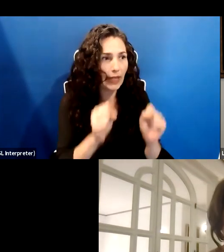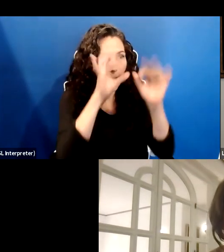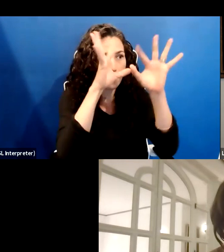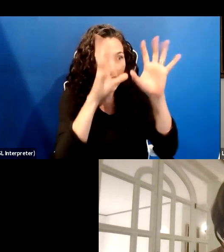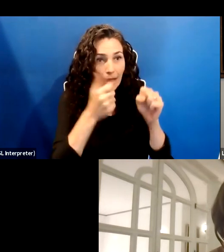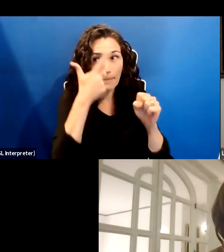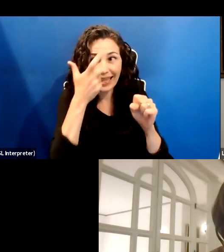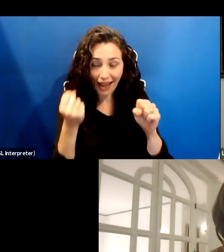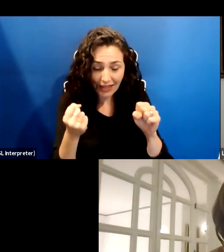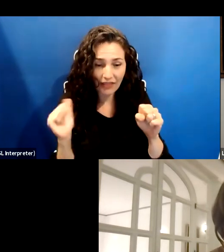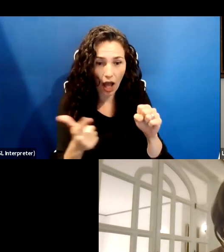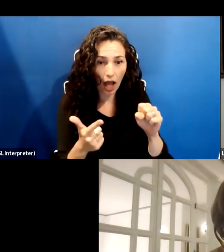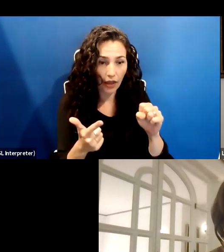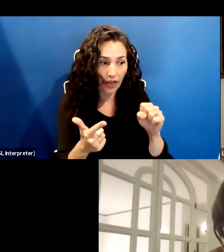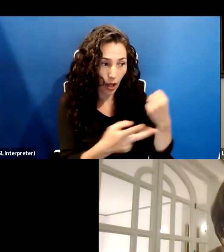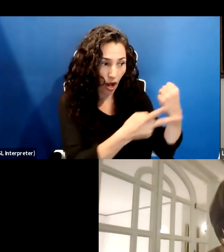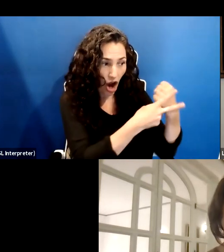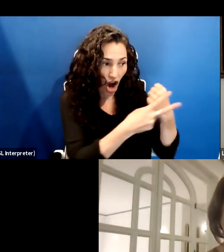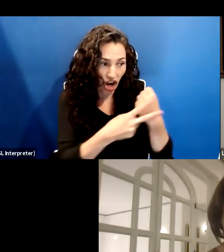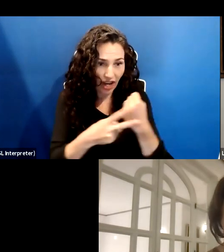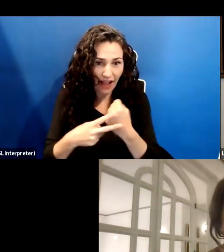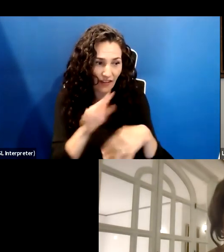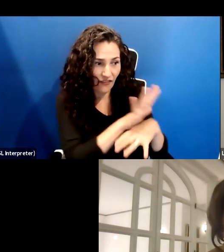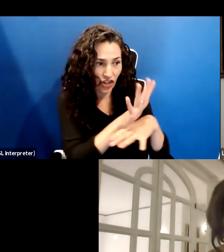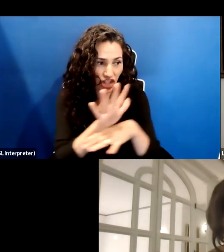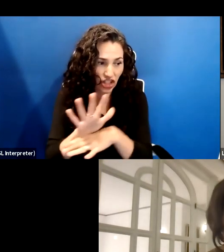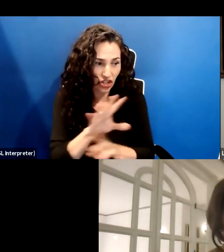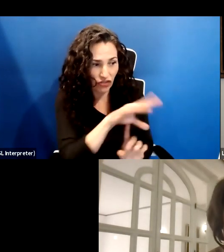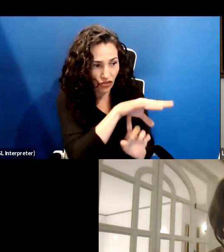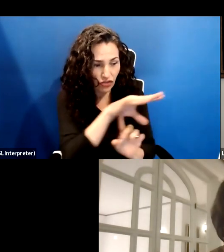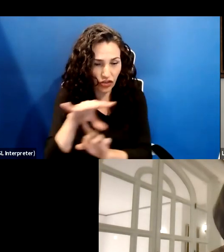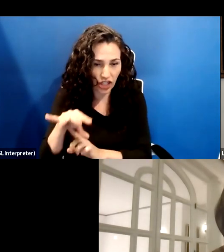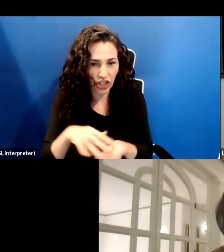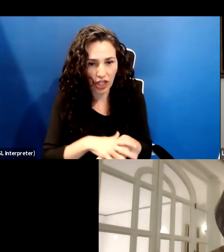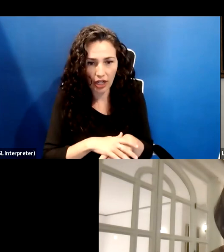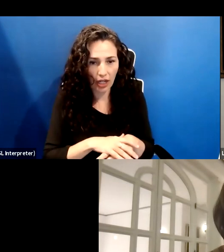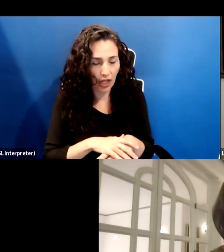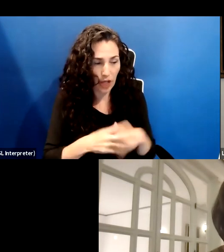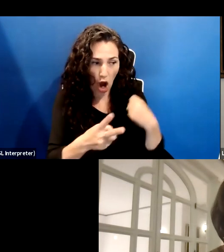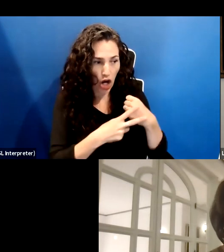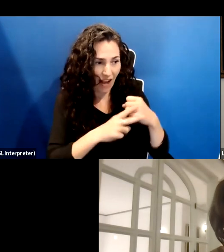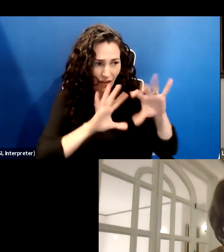And this was not only, this is archive from all over the place. So there were, you know, there were people that were filming all of the time